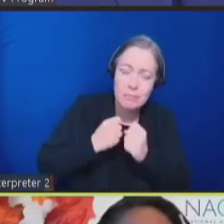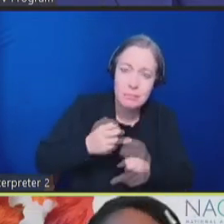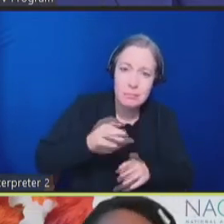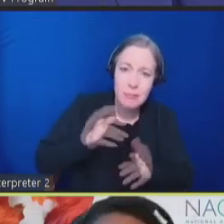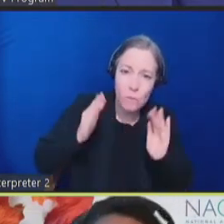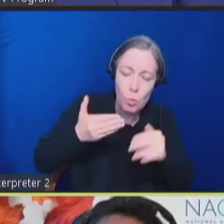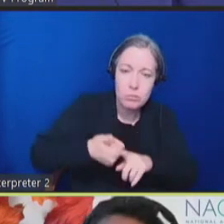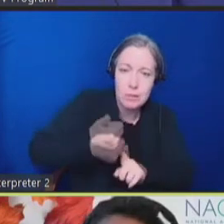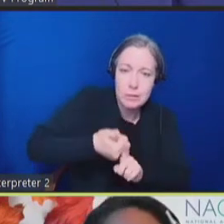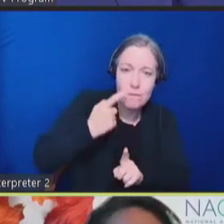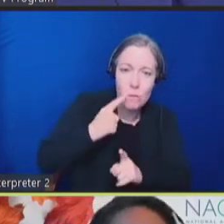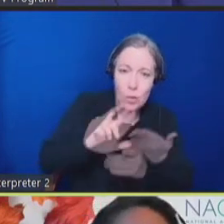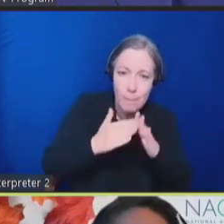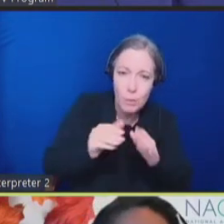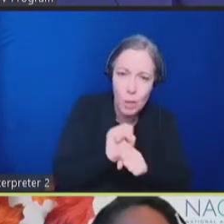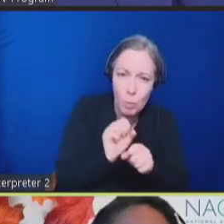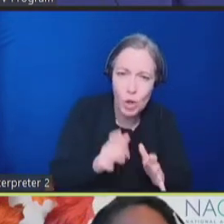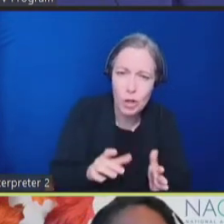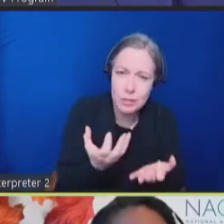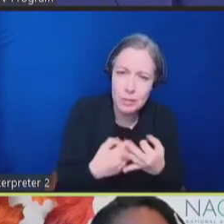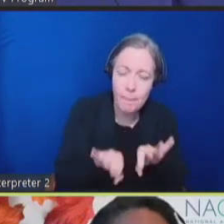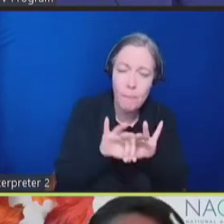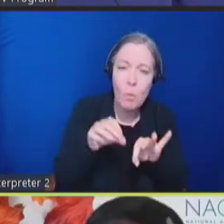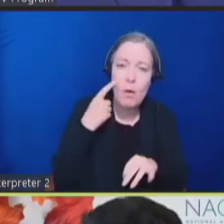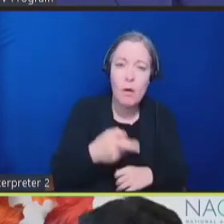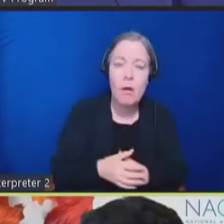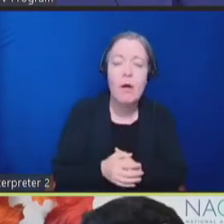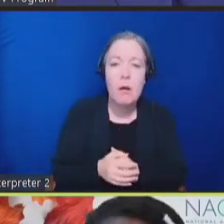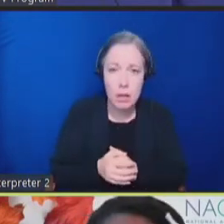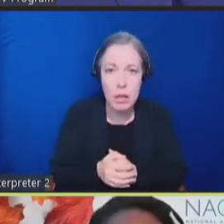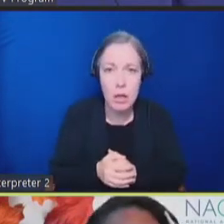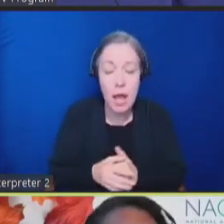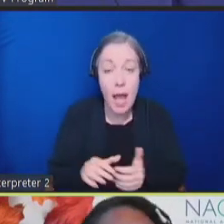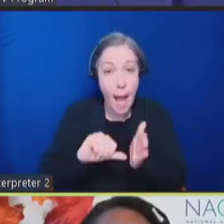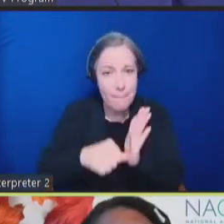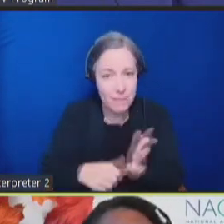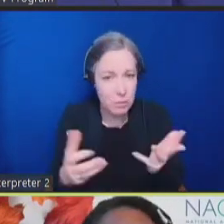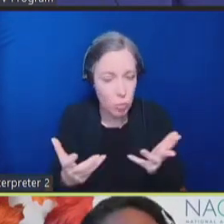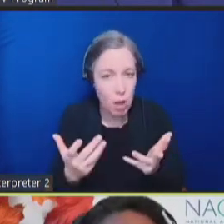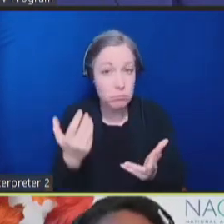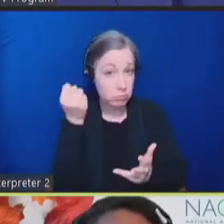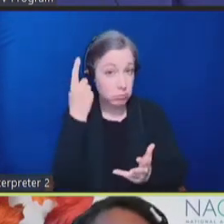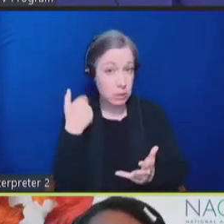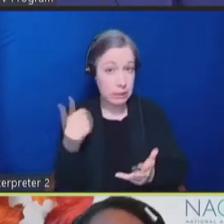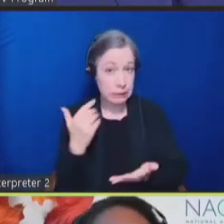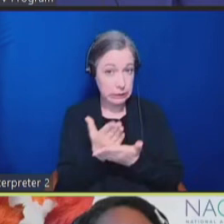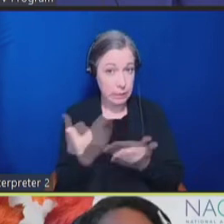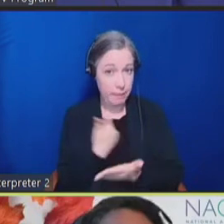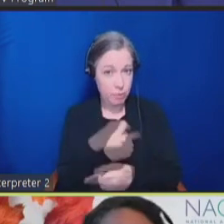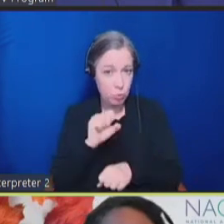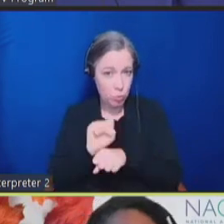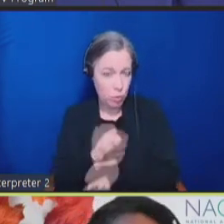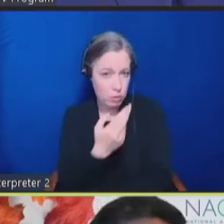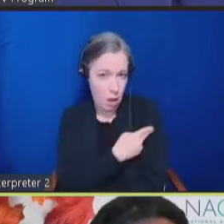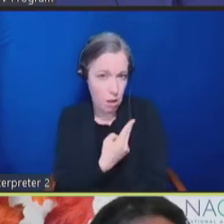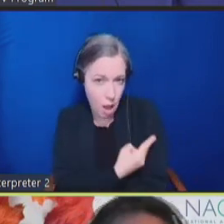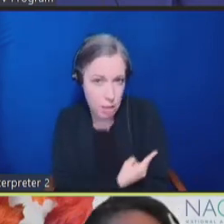You know, I want to just emphasize here that, you know, while some of us are working in hospitals and have those unique challenges,